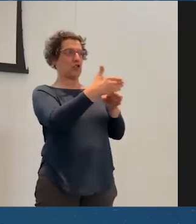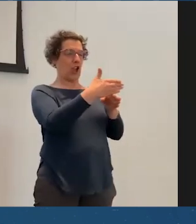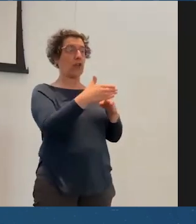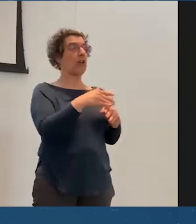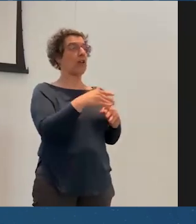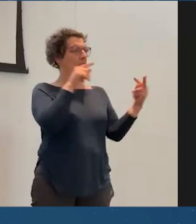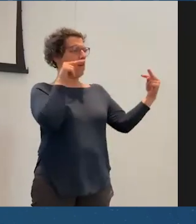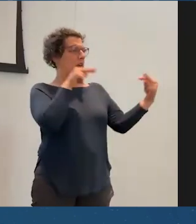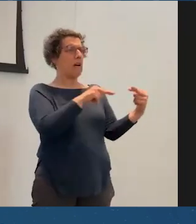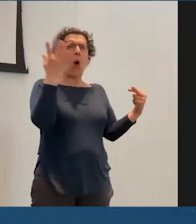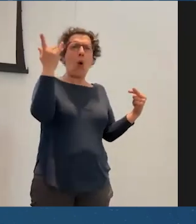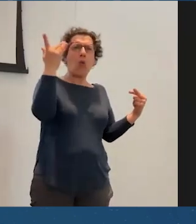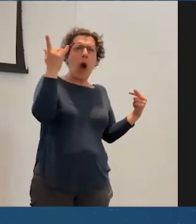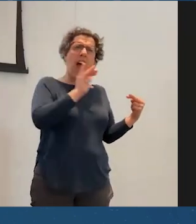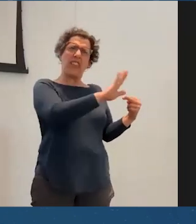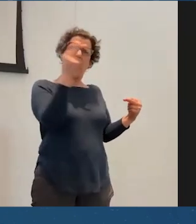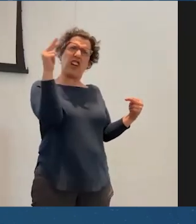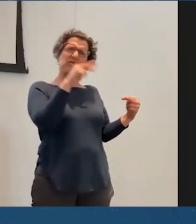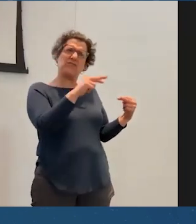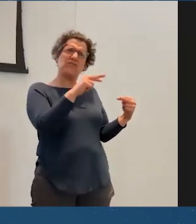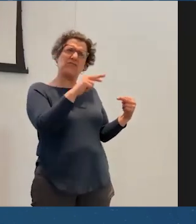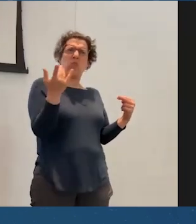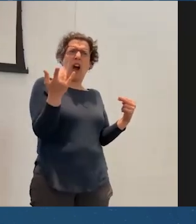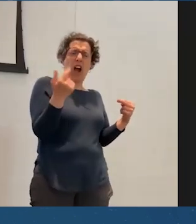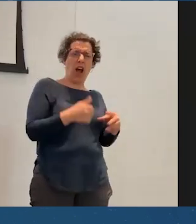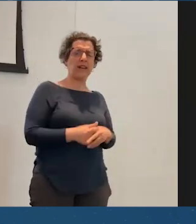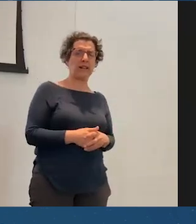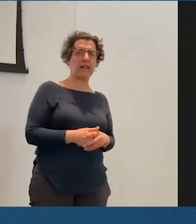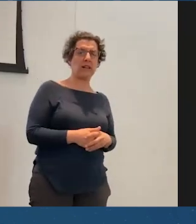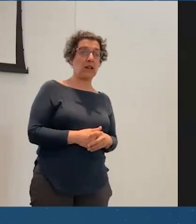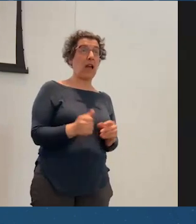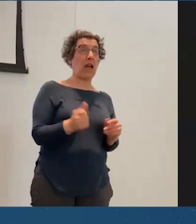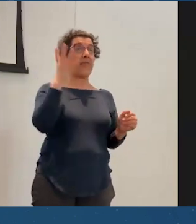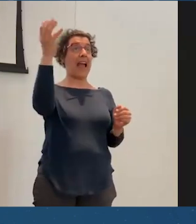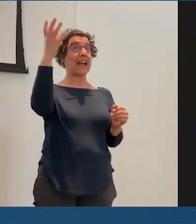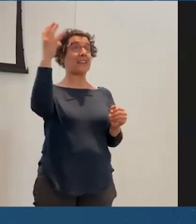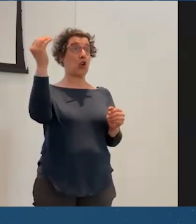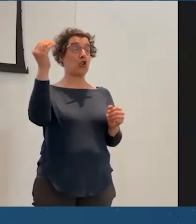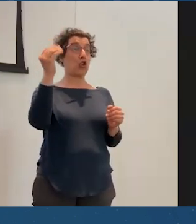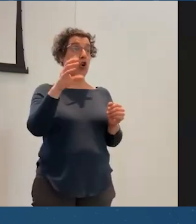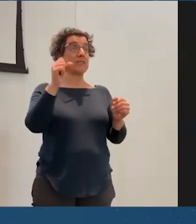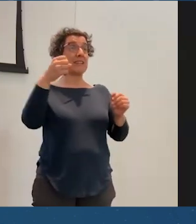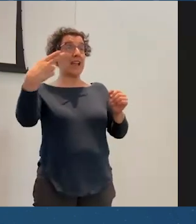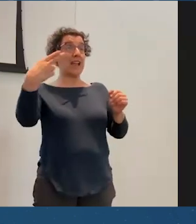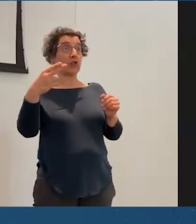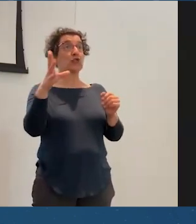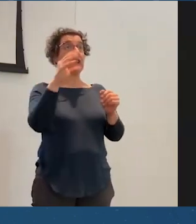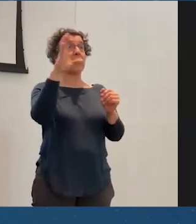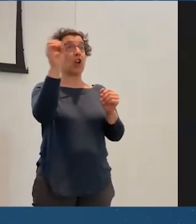of view. That includes both the external stakeholders we have coming and co-designers, whether that's